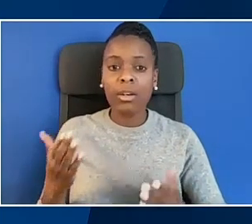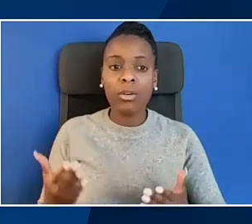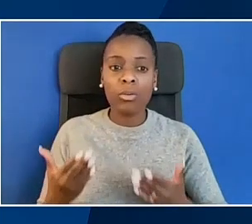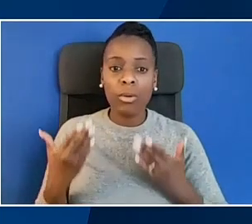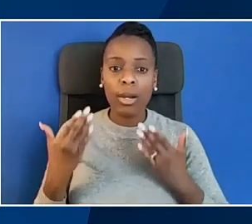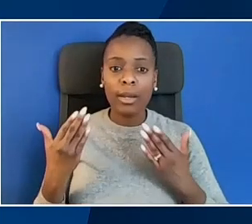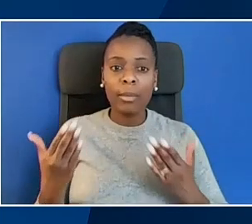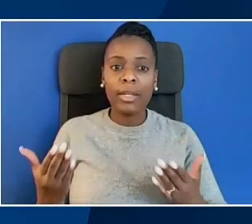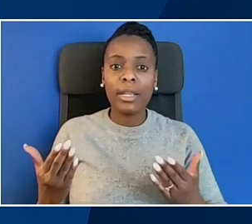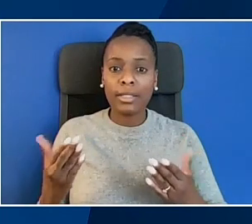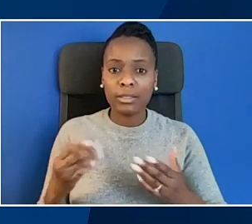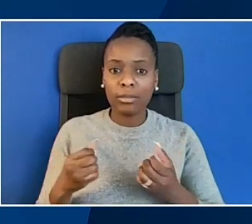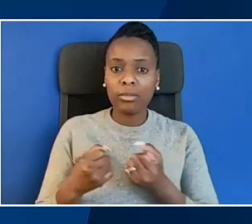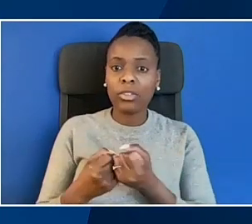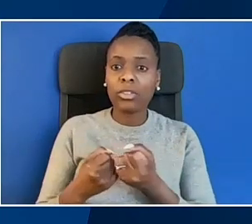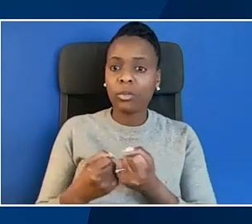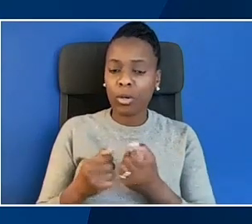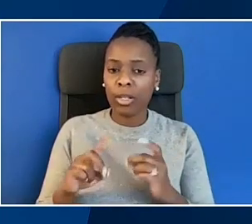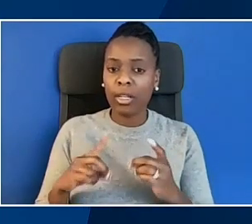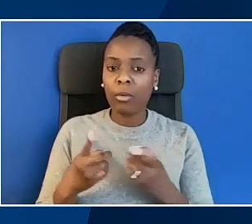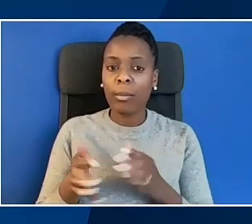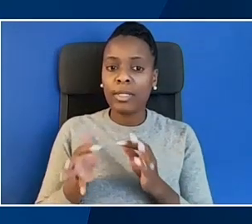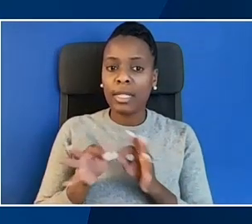support of the Department's language. Anything additional?